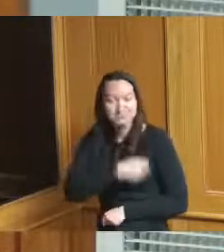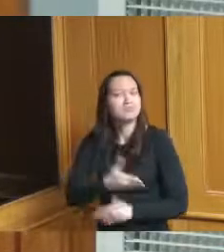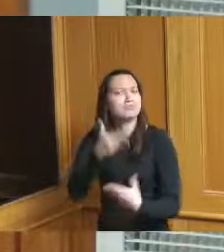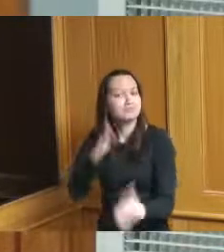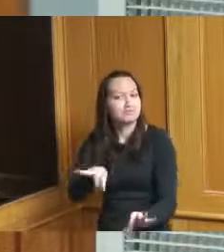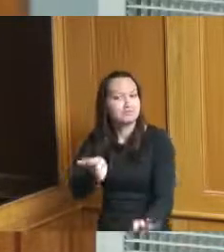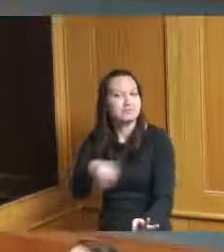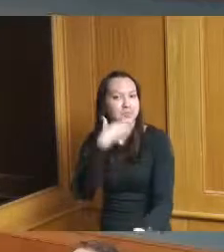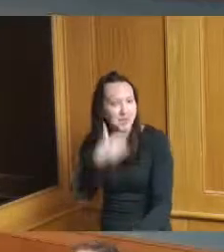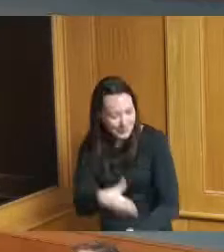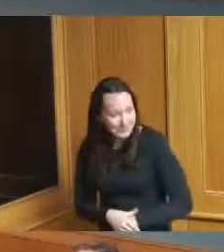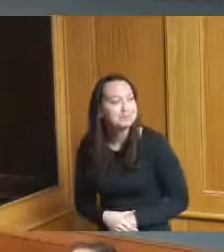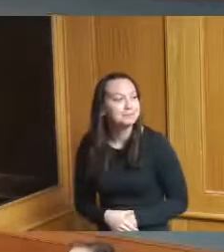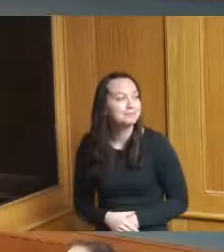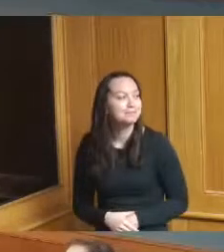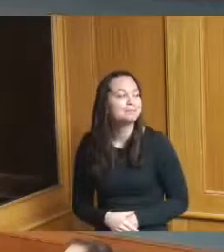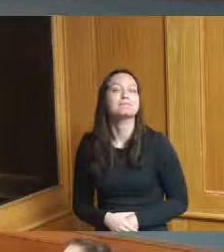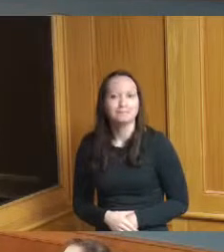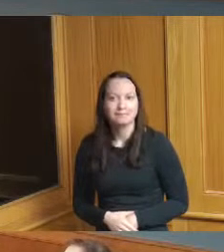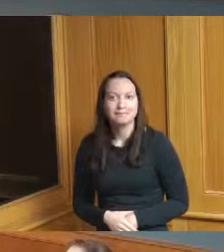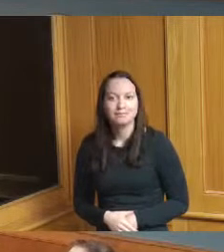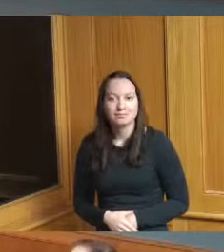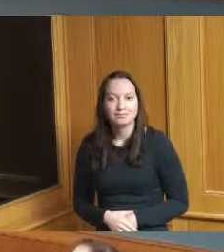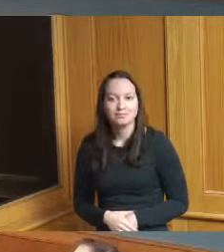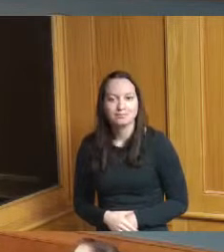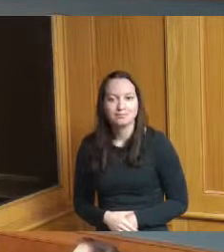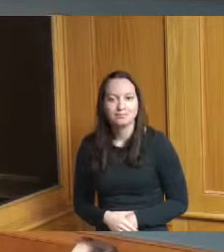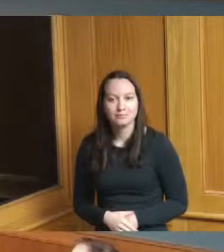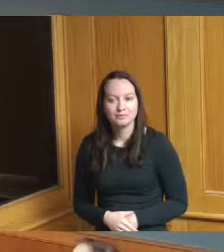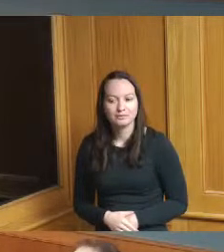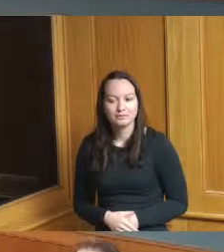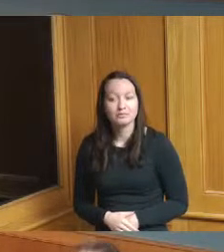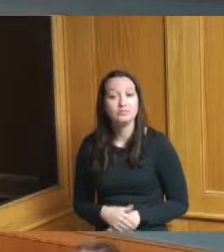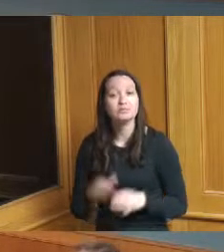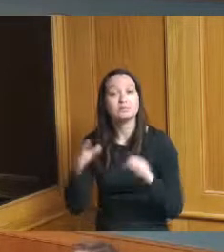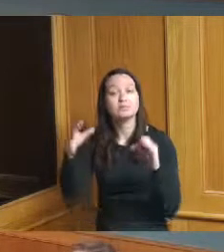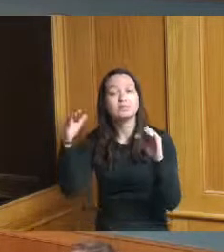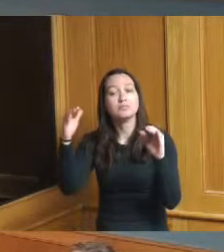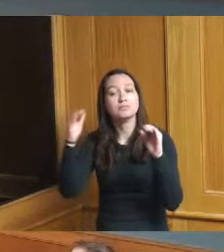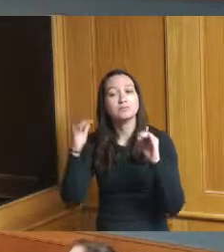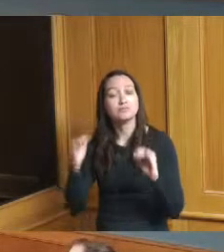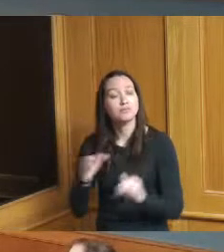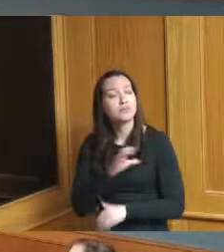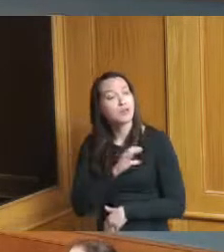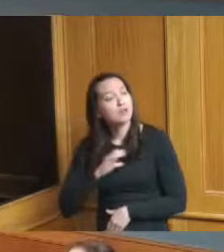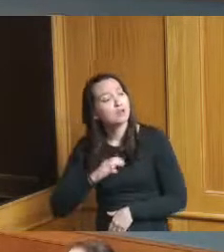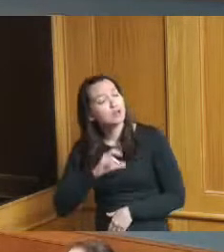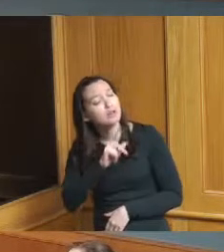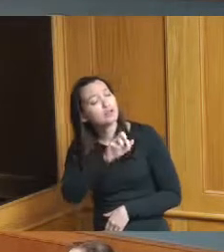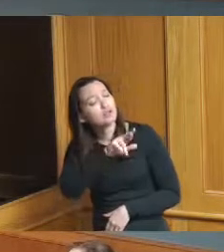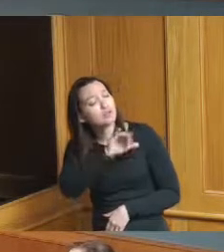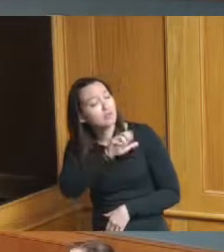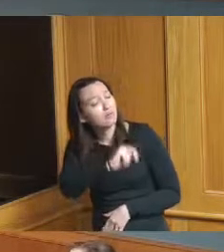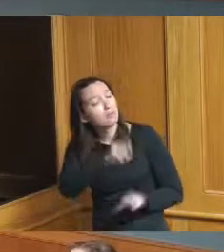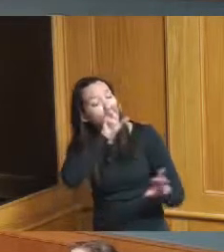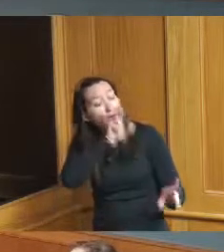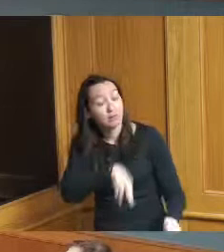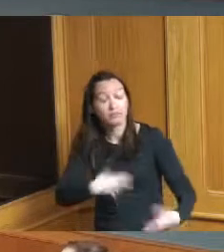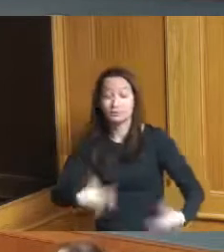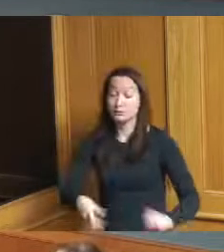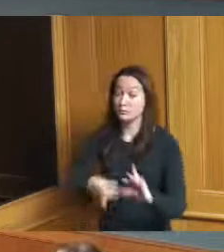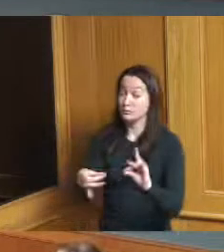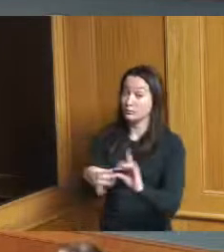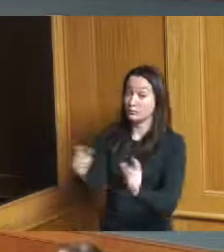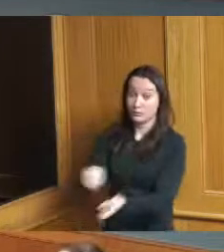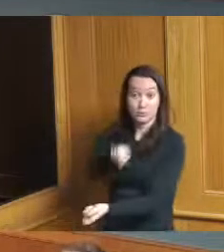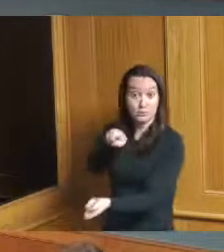thank you appreciate it absolutely so Commissioner Kesterman's report just says exactly what our next